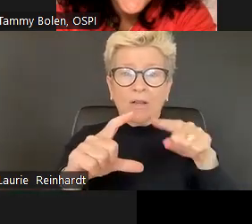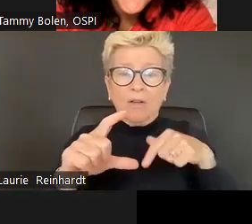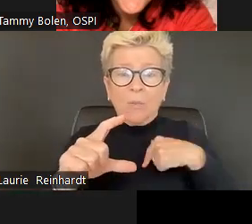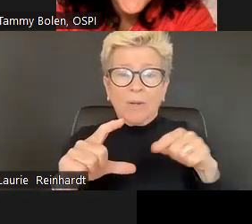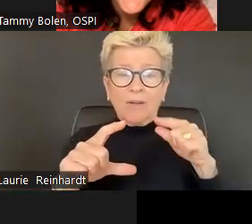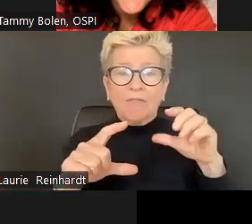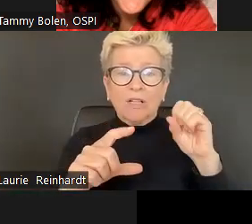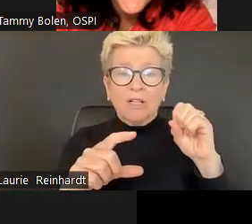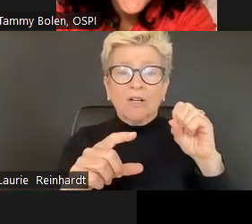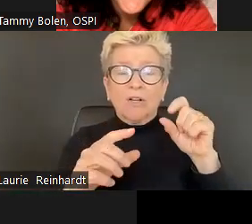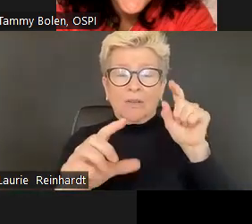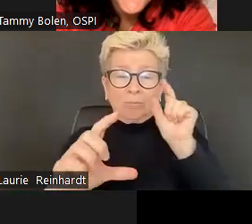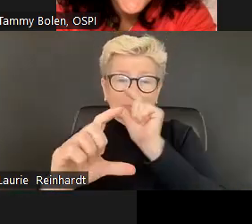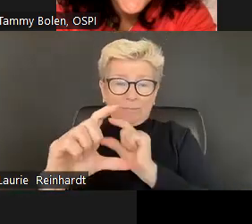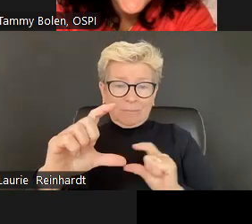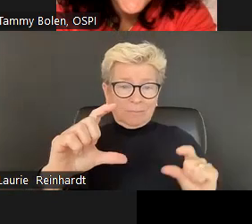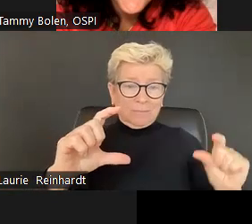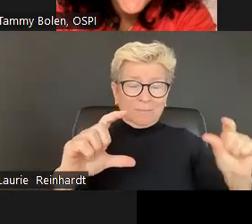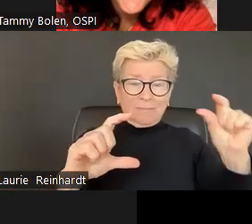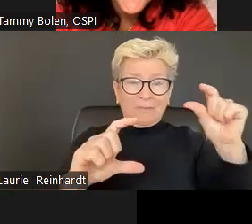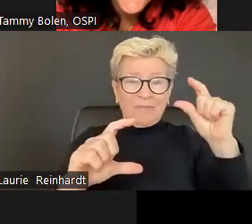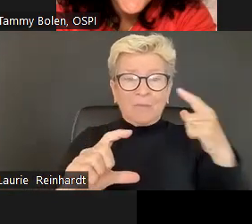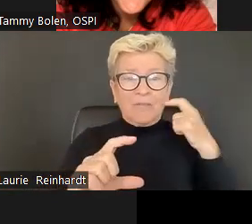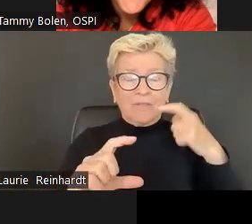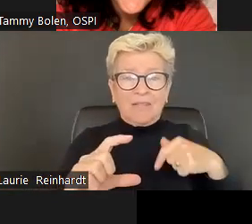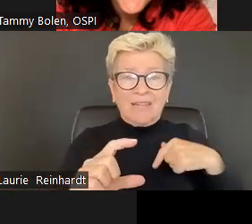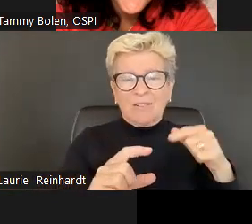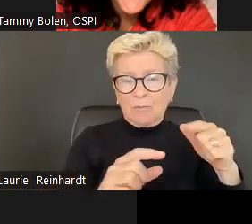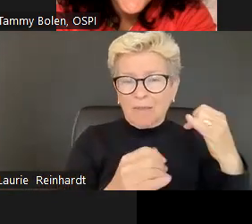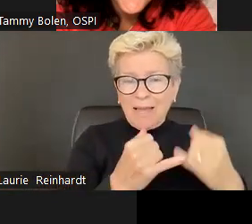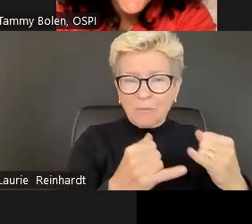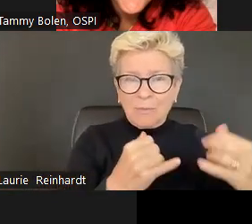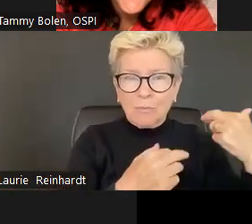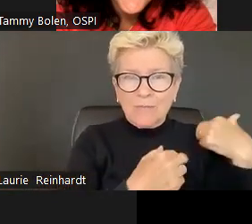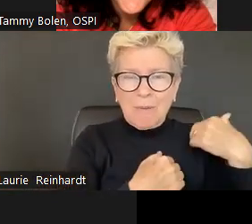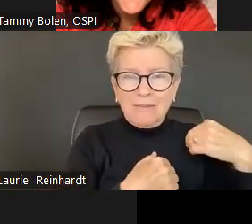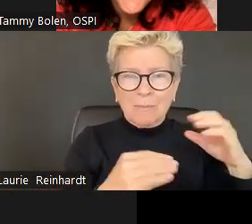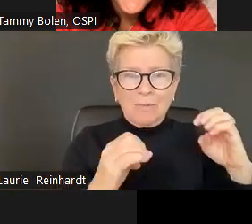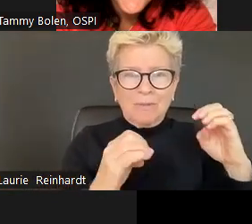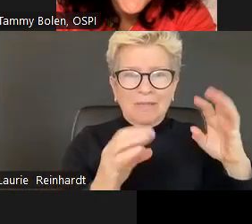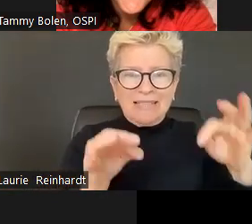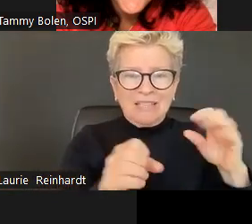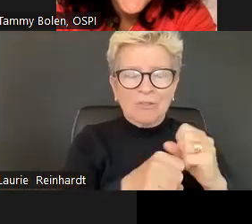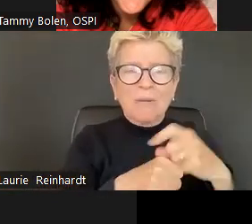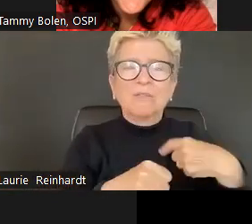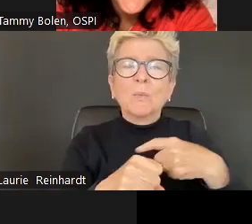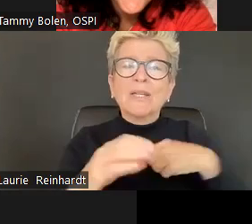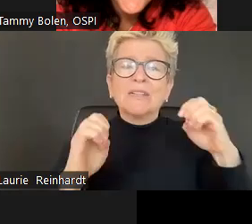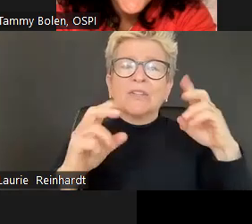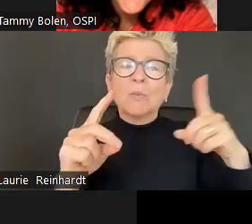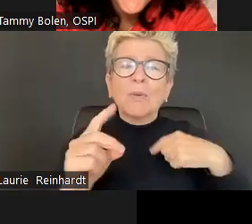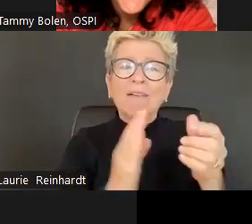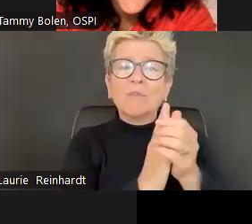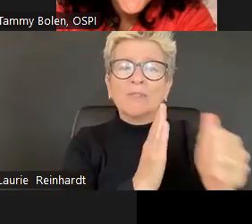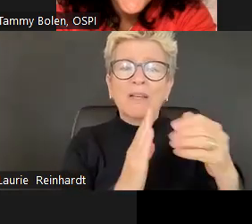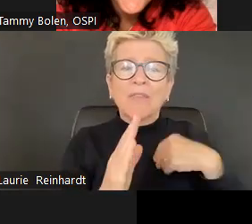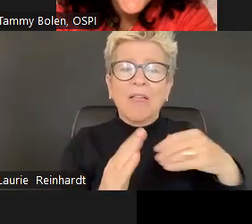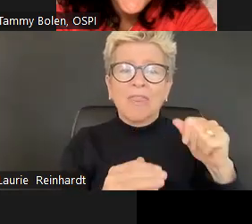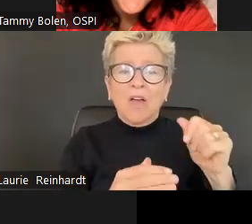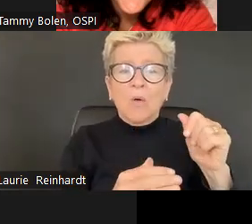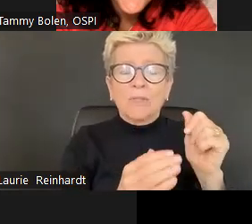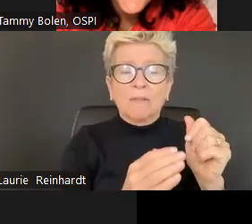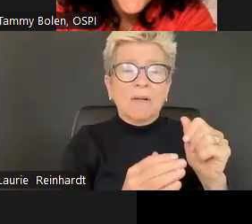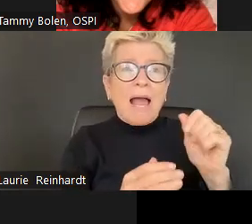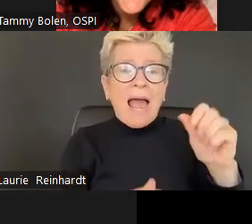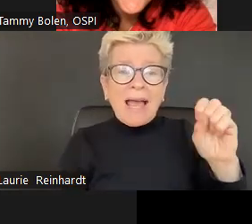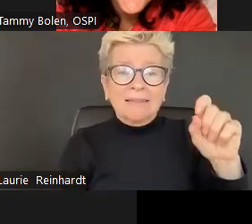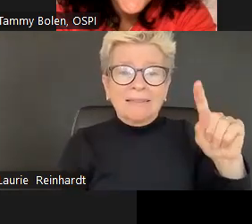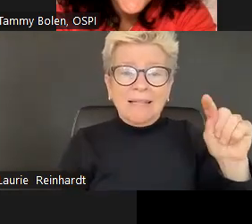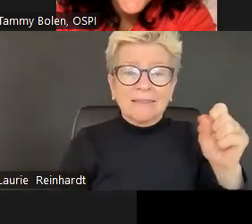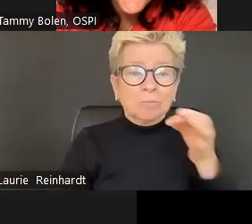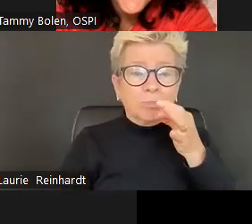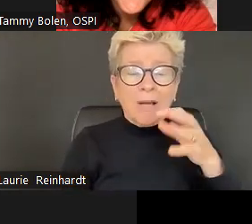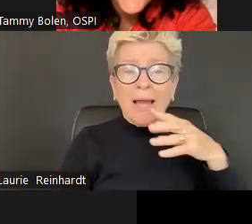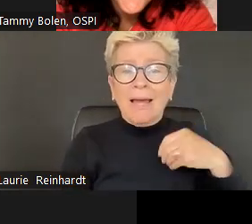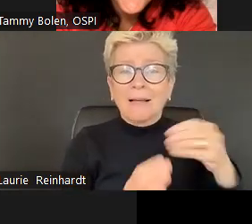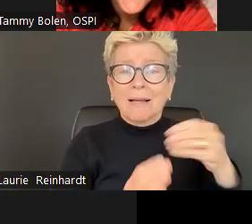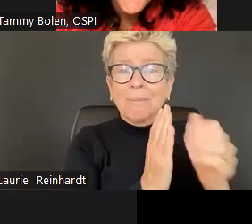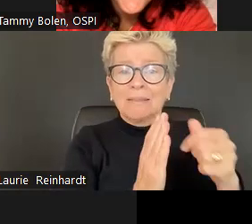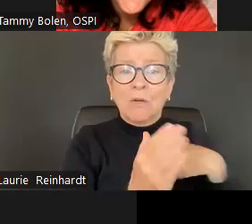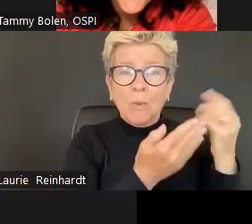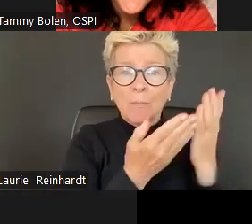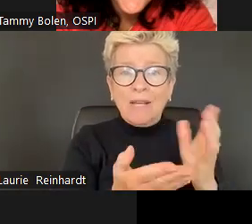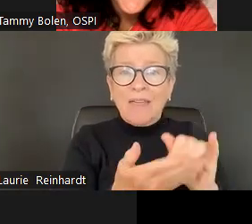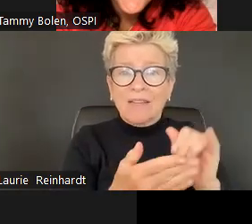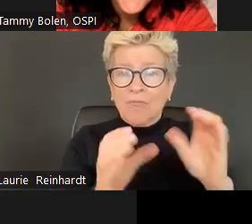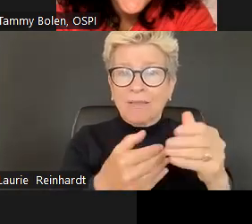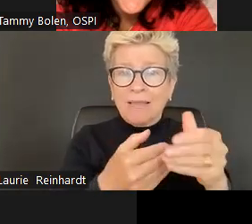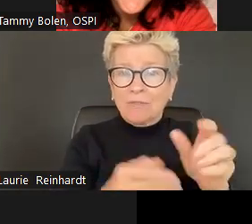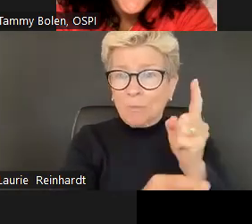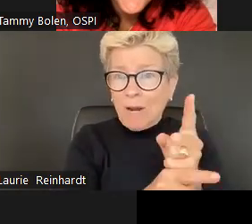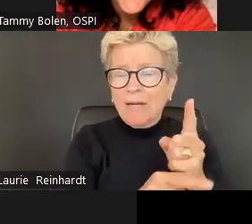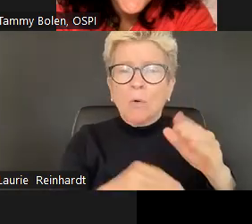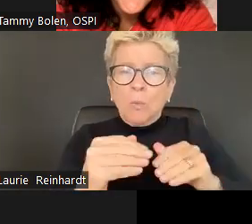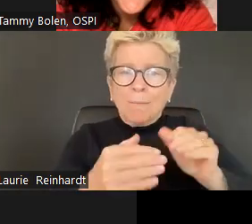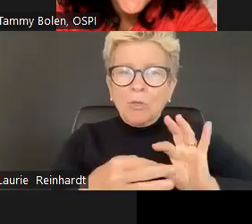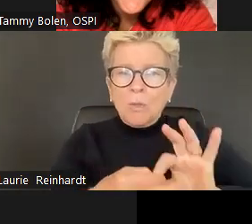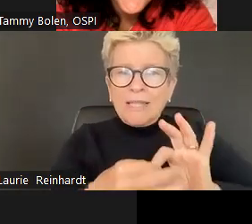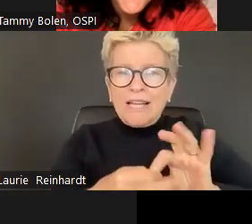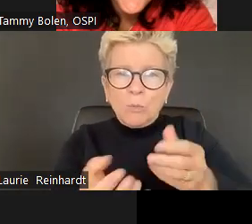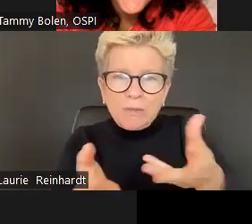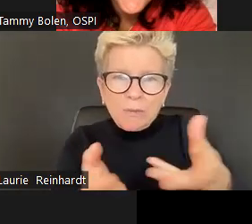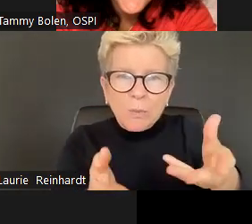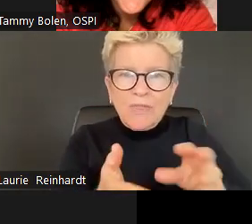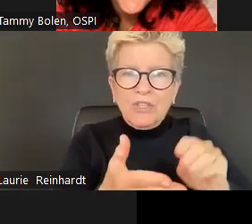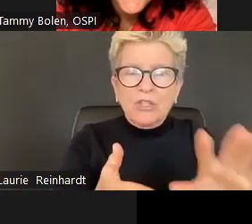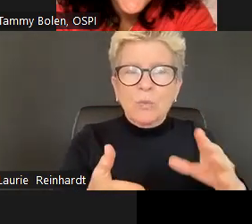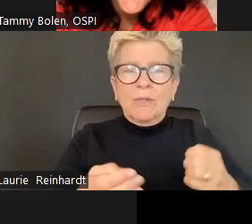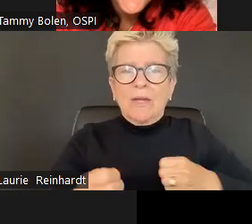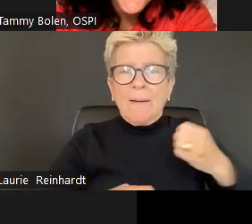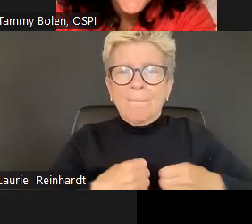It's a this is a self-assessment reflection tool on your own competencies. So similar to to students when we have, you know, the Castle Wheel software in a self-management social.